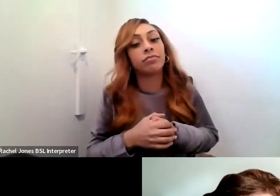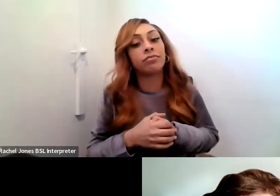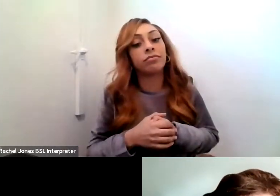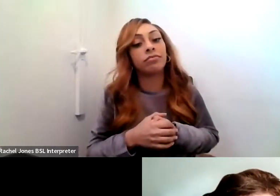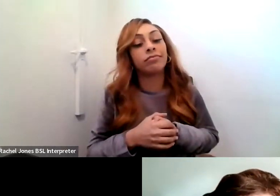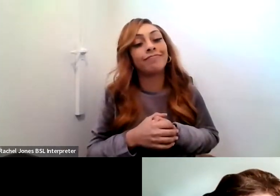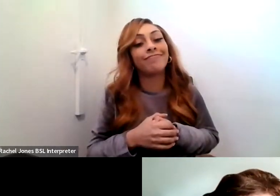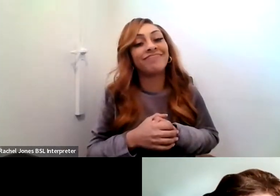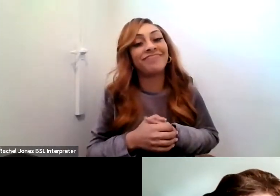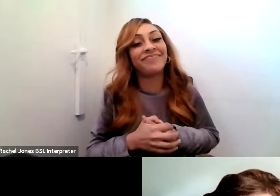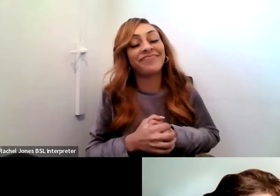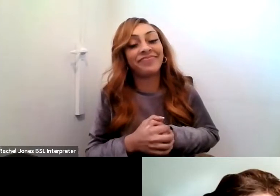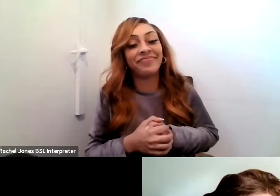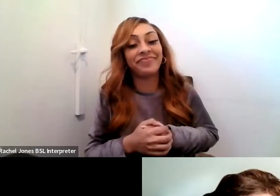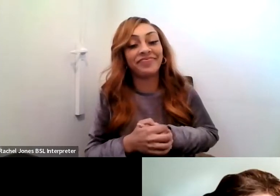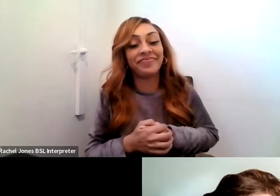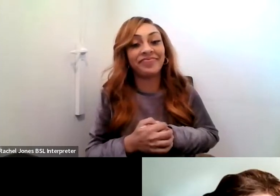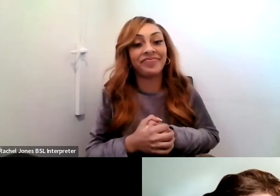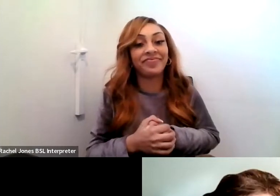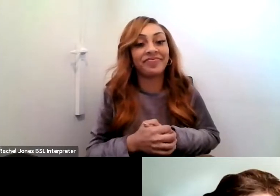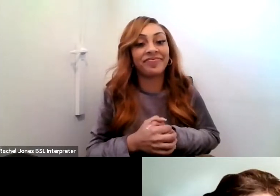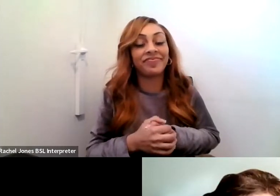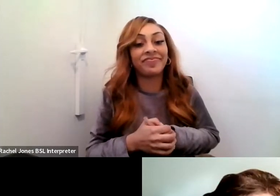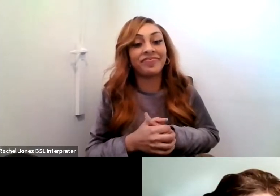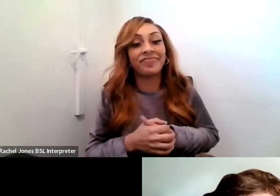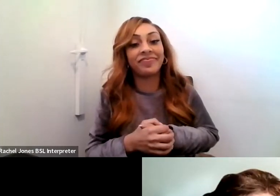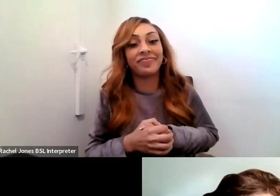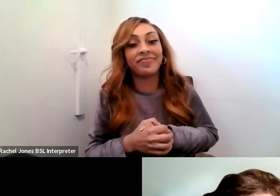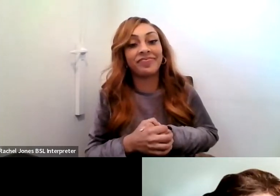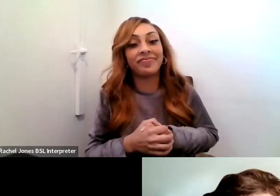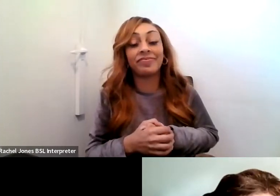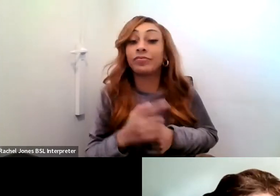I think one of the problems almost